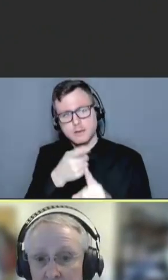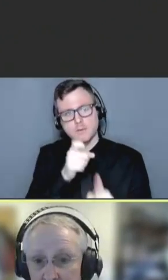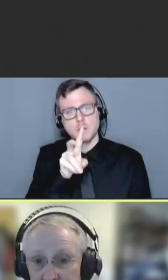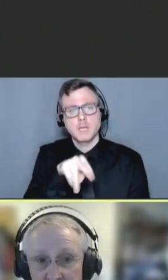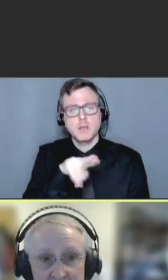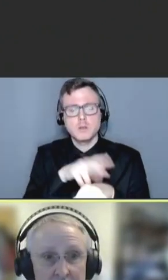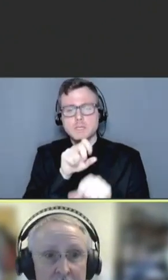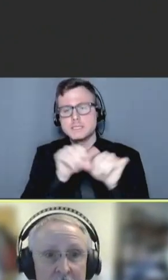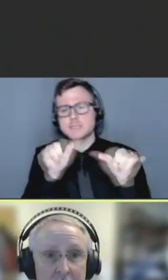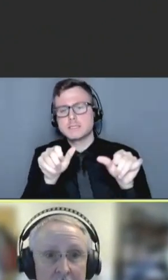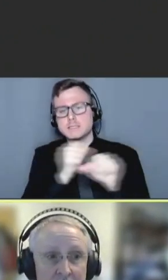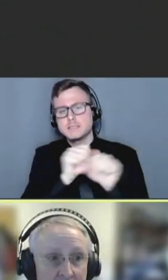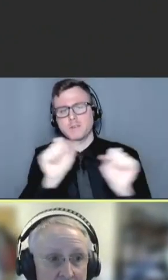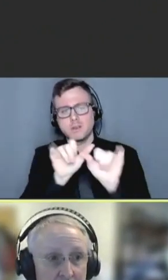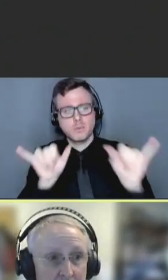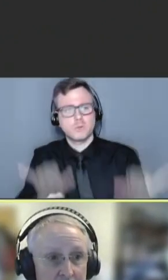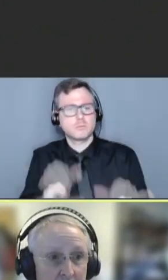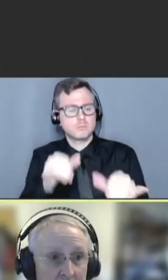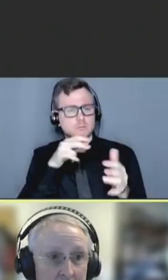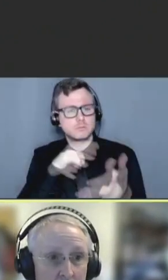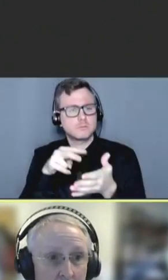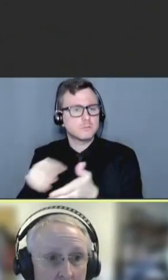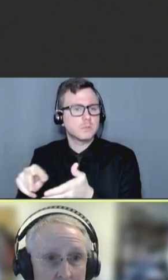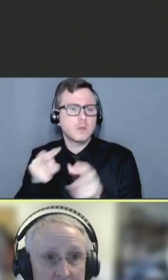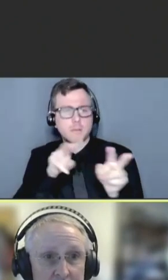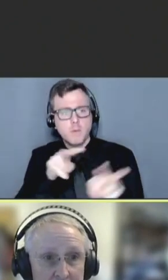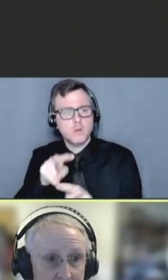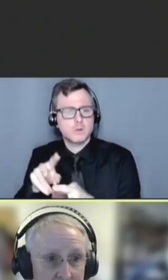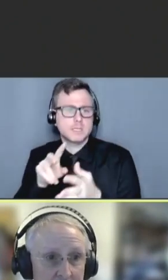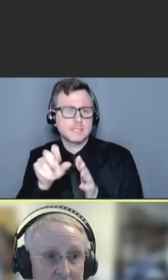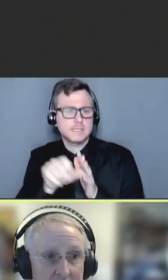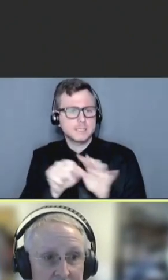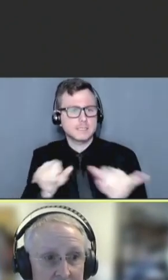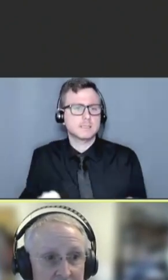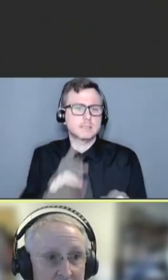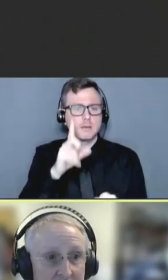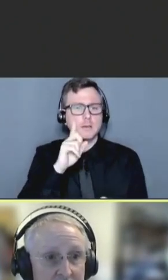monitoring systems and manufacturer post-marketing requirements for the COVID-19 vaccines,